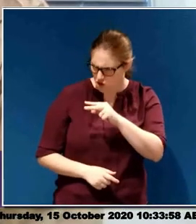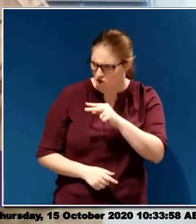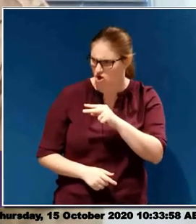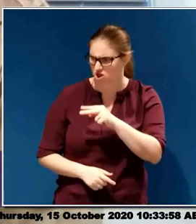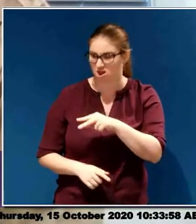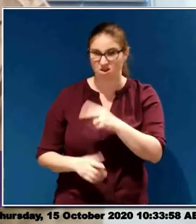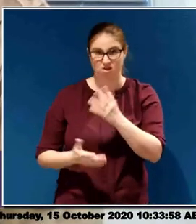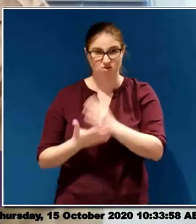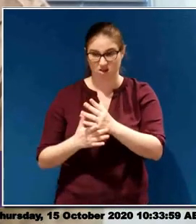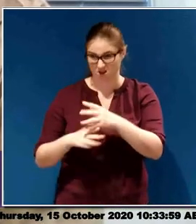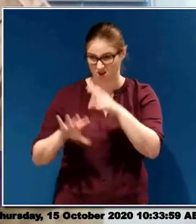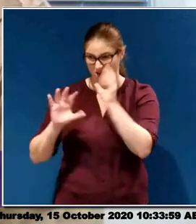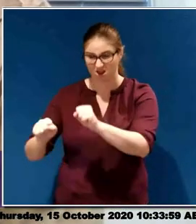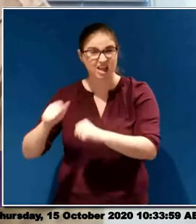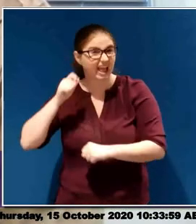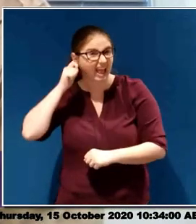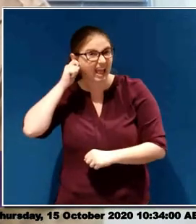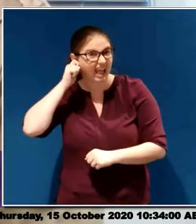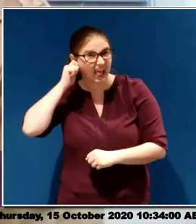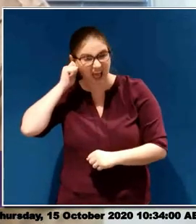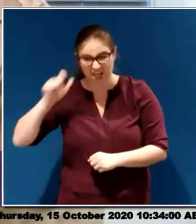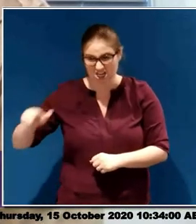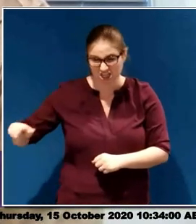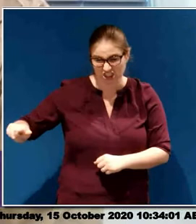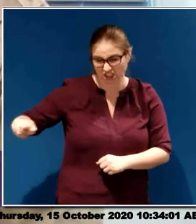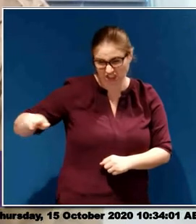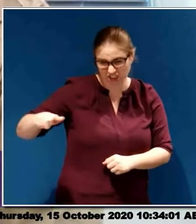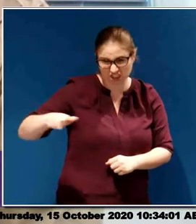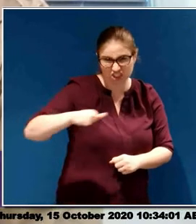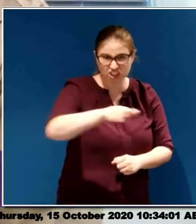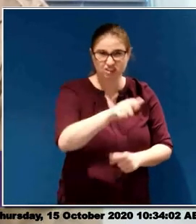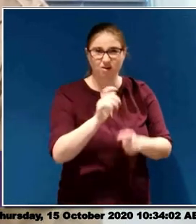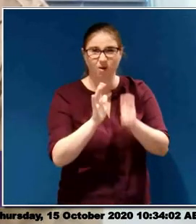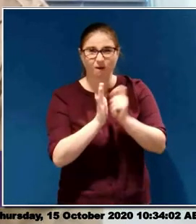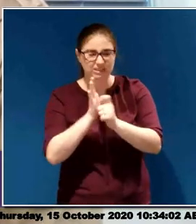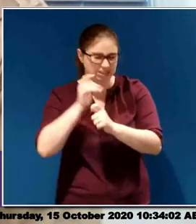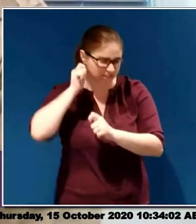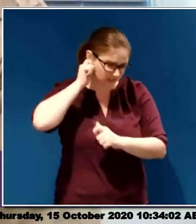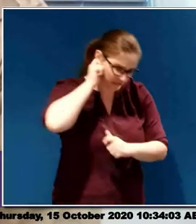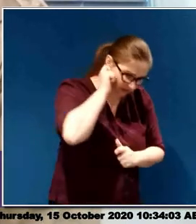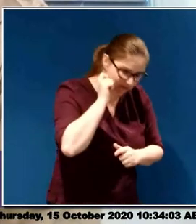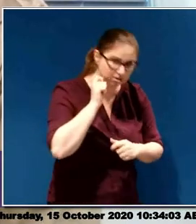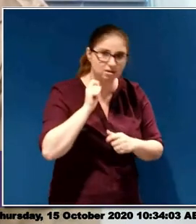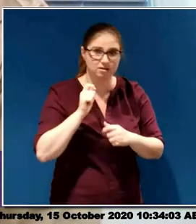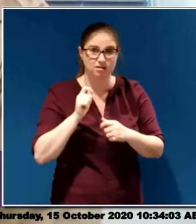children at lunchtime, and just things like that happened pretty often.